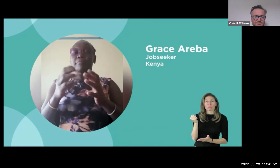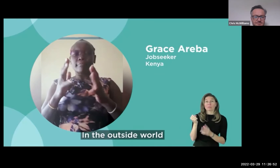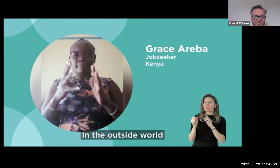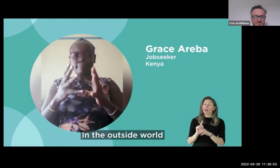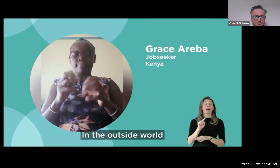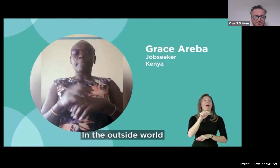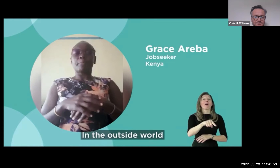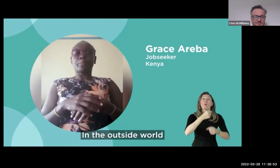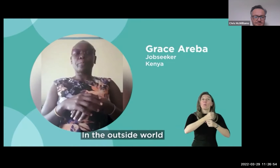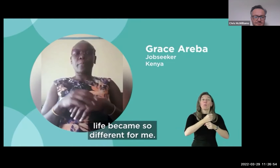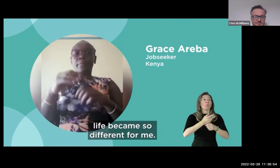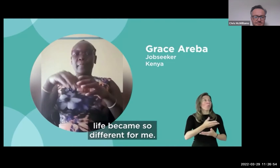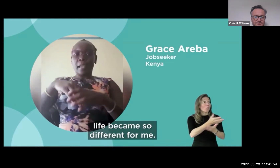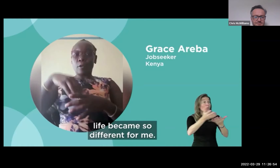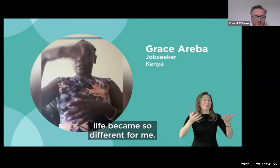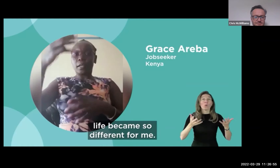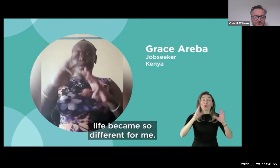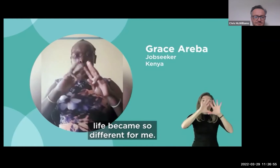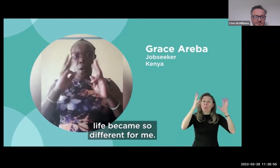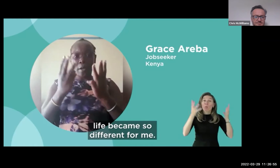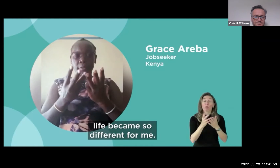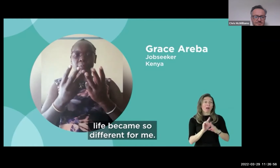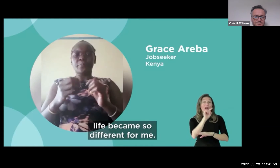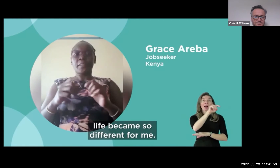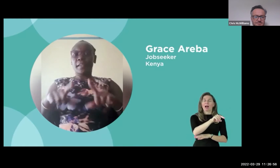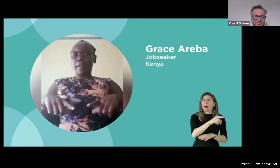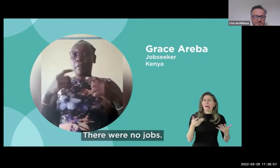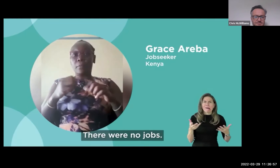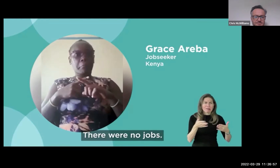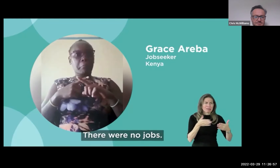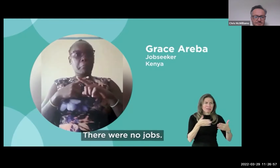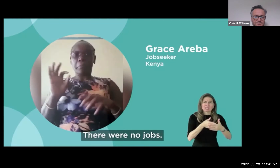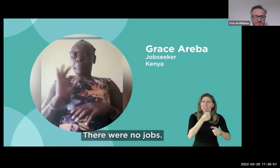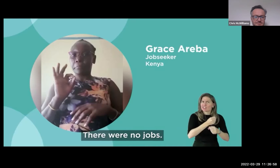In the outside world life became so different for me. There were no jobs.